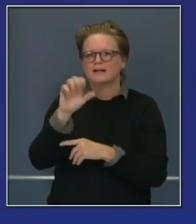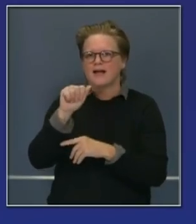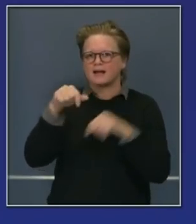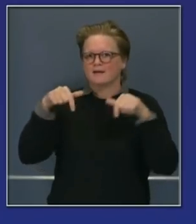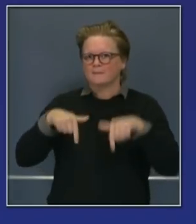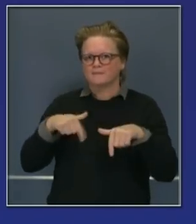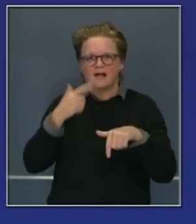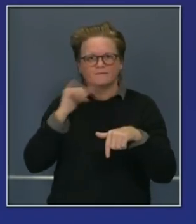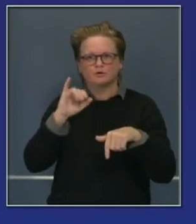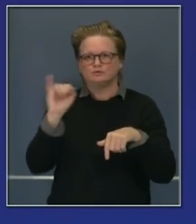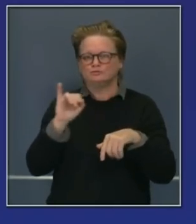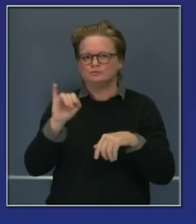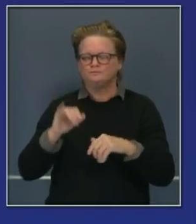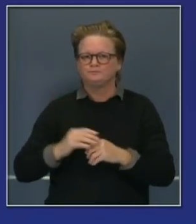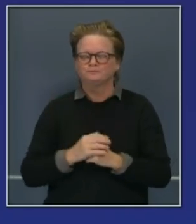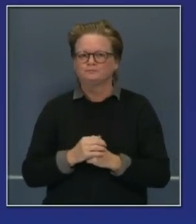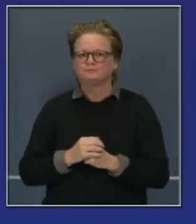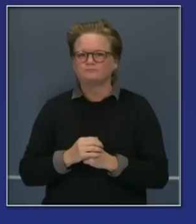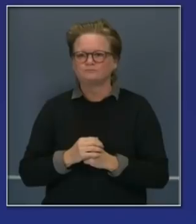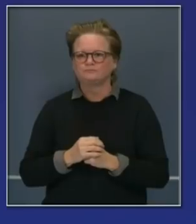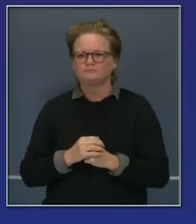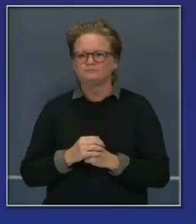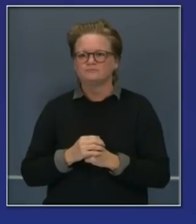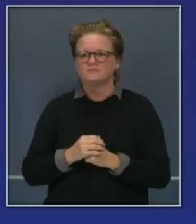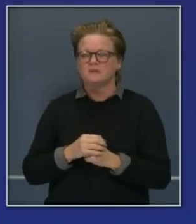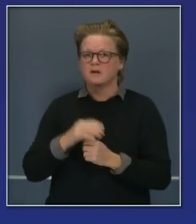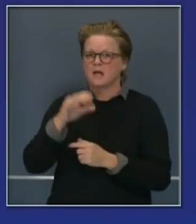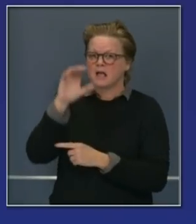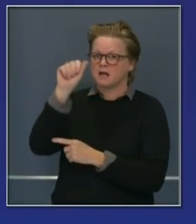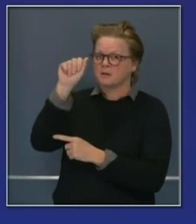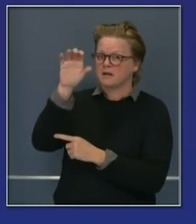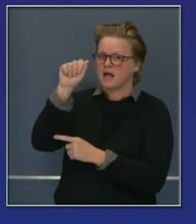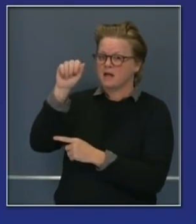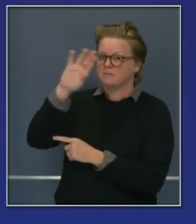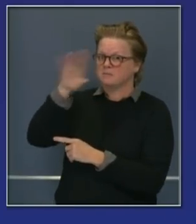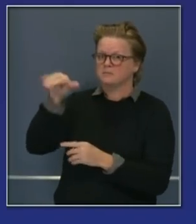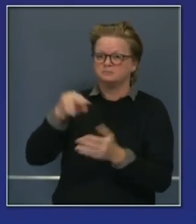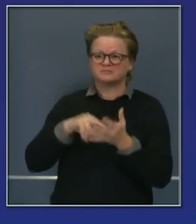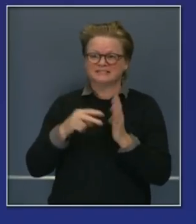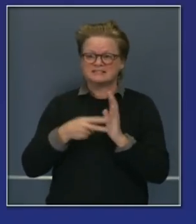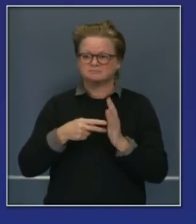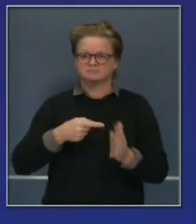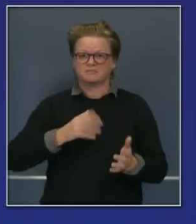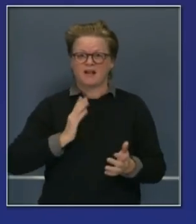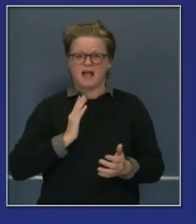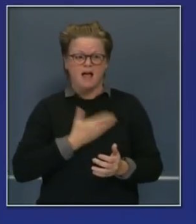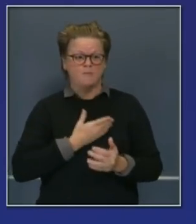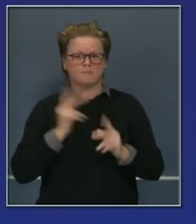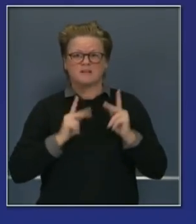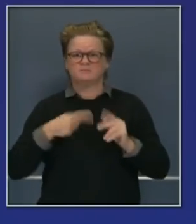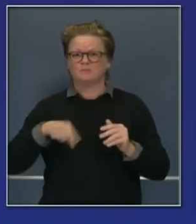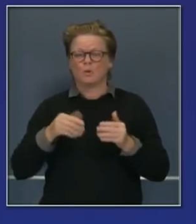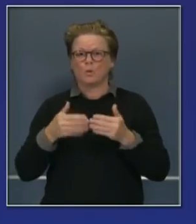THAT IS OUR HEALTH PROGRAM RUN BY PETER LEE, WHO I WILL INTRODUCE YOU IN JUST A MOMENT.